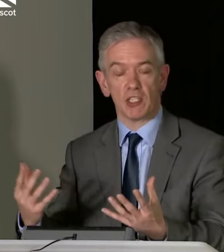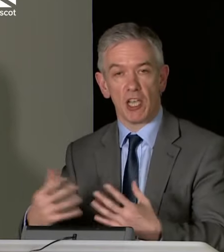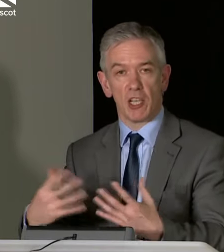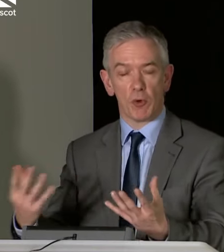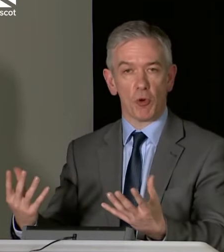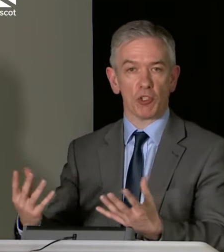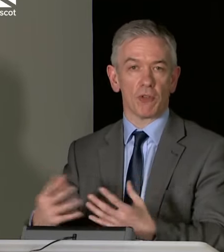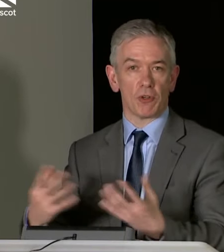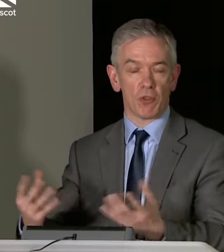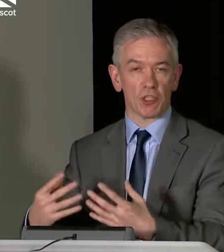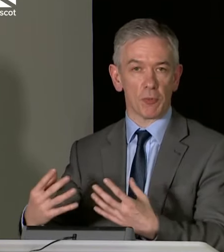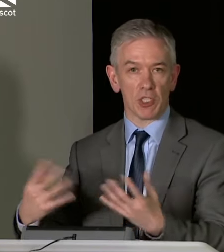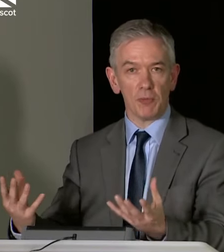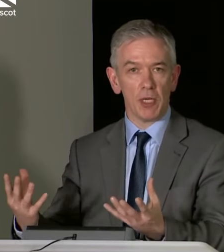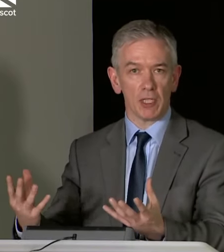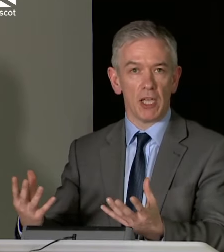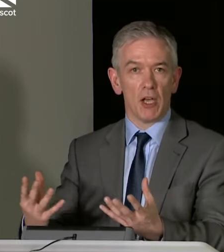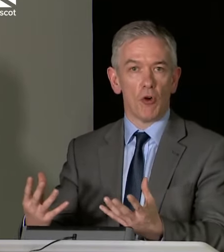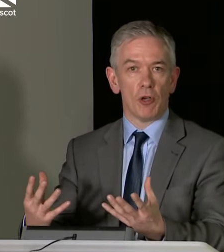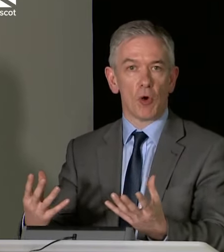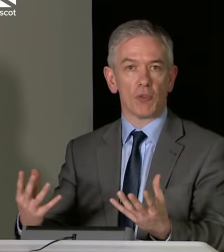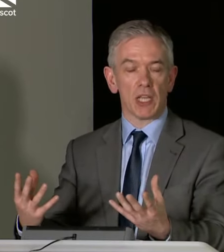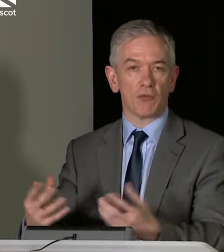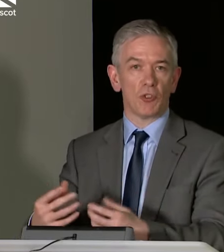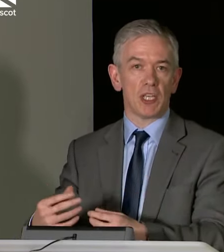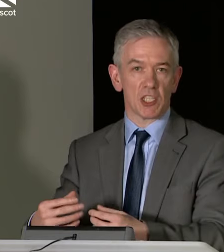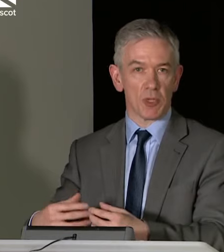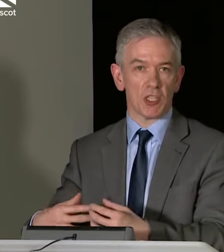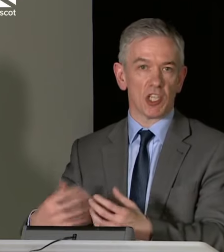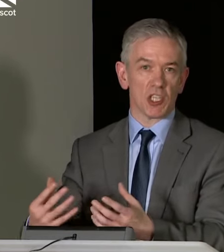tests that were positive around the 30 per cent mark and in recent days it has been consistently